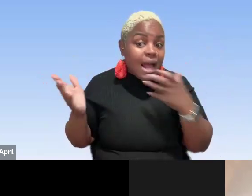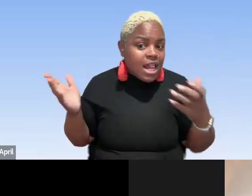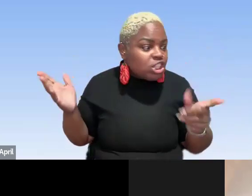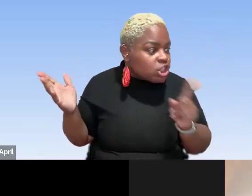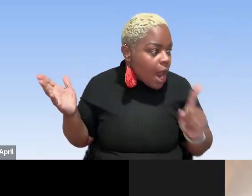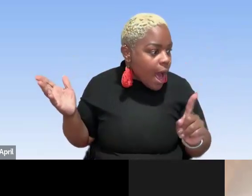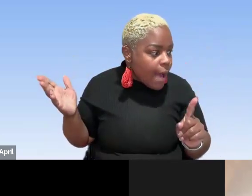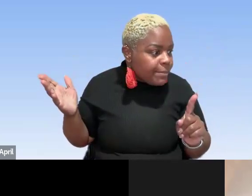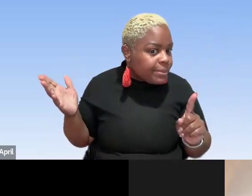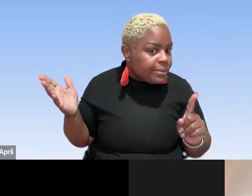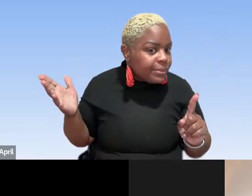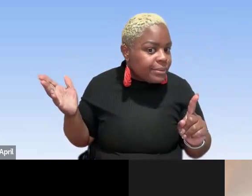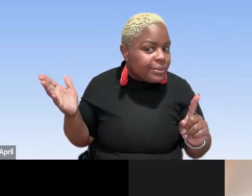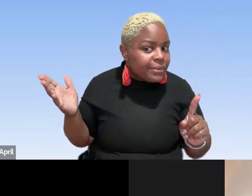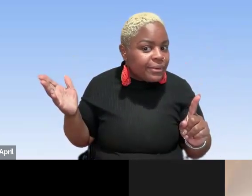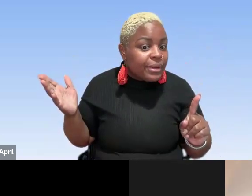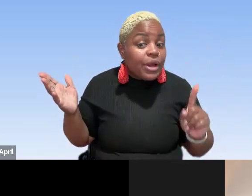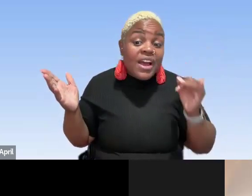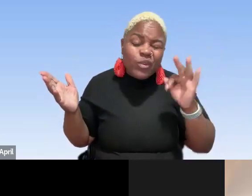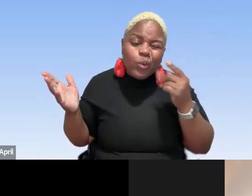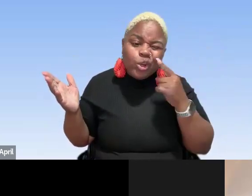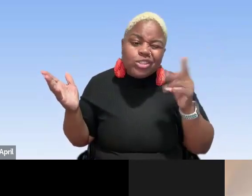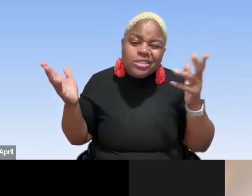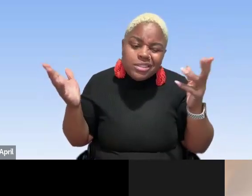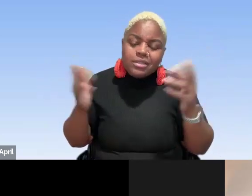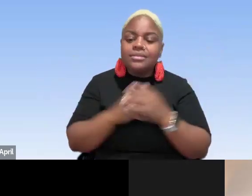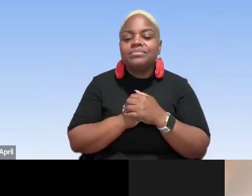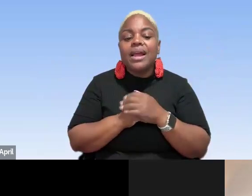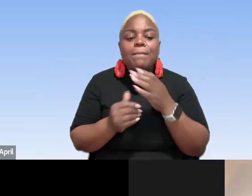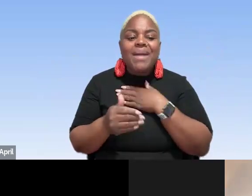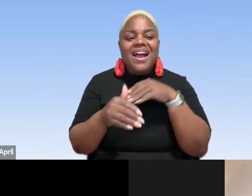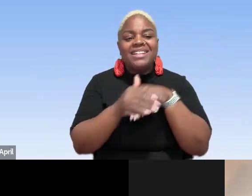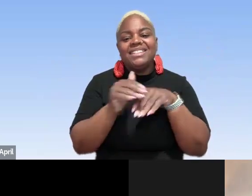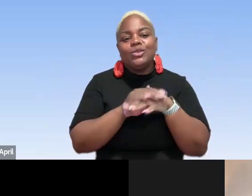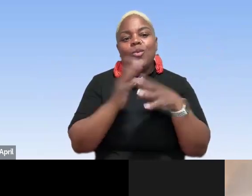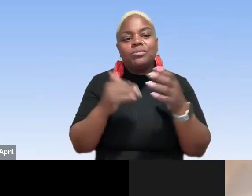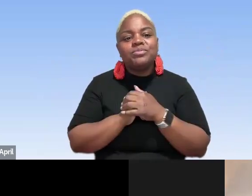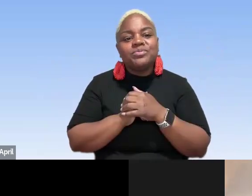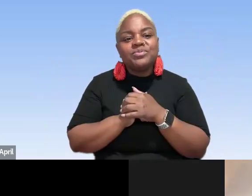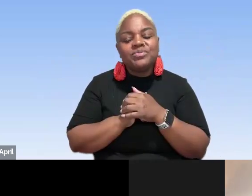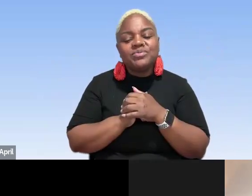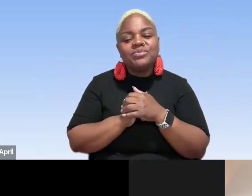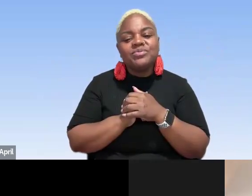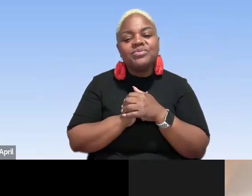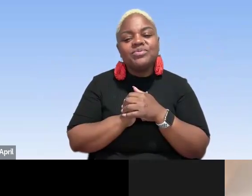and hopefully that works. So those are my access needs. I, um, I, I am with Sins Invalid.